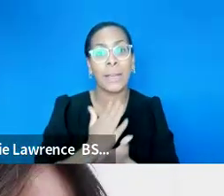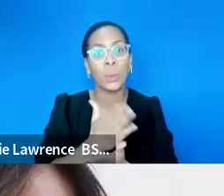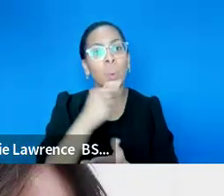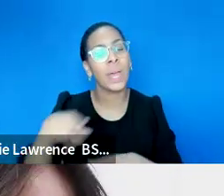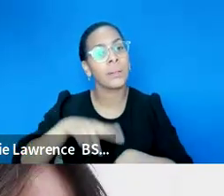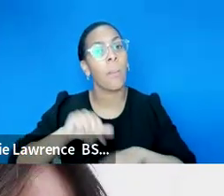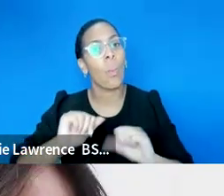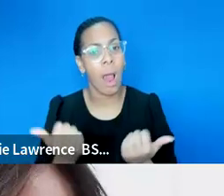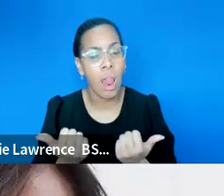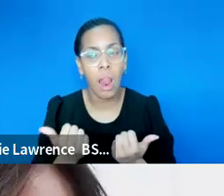So I would say